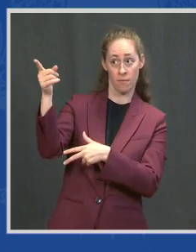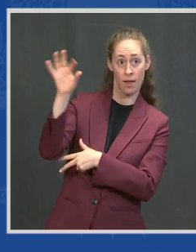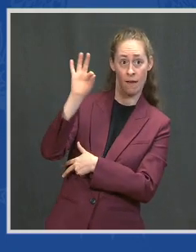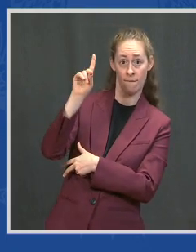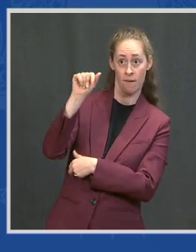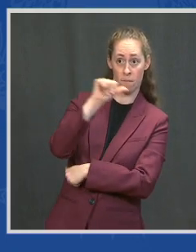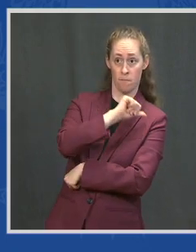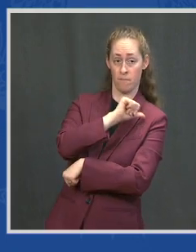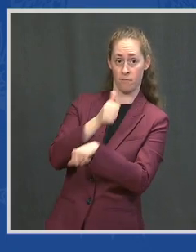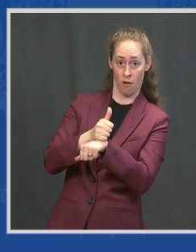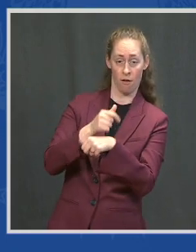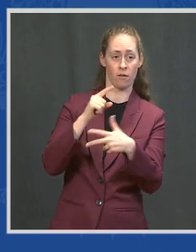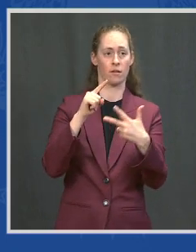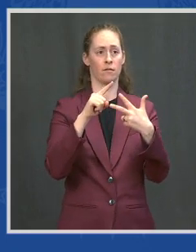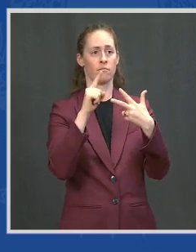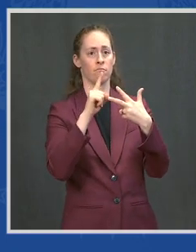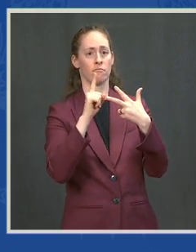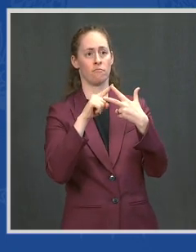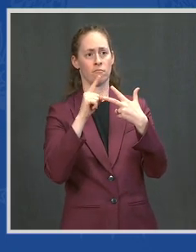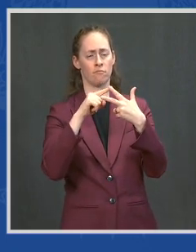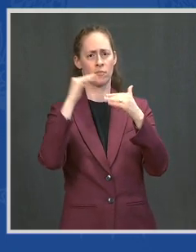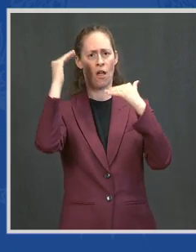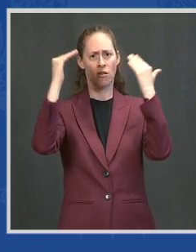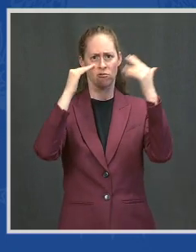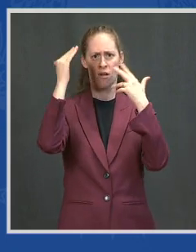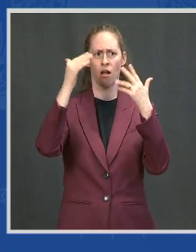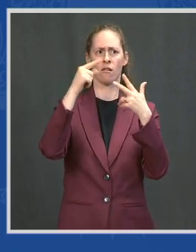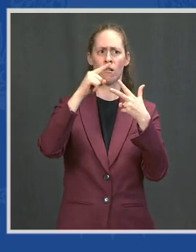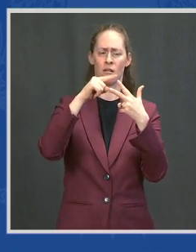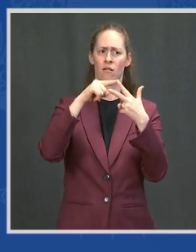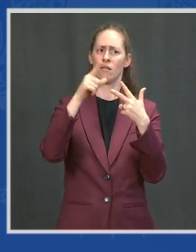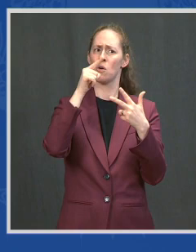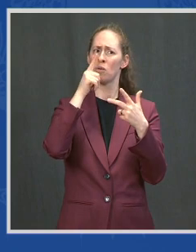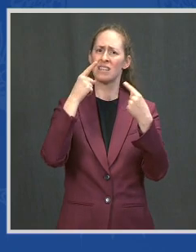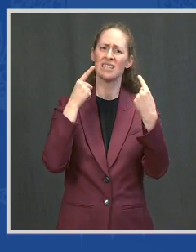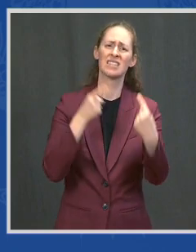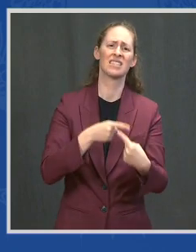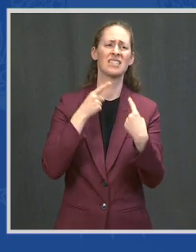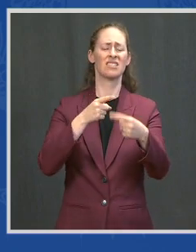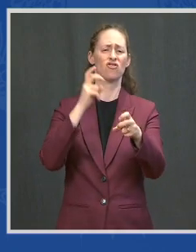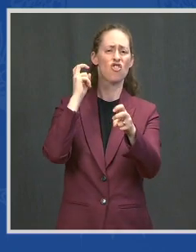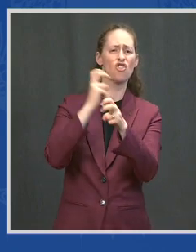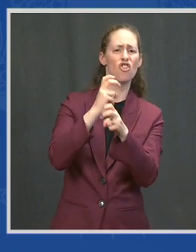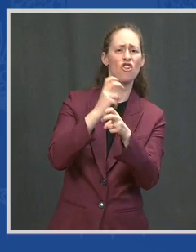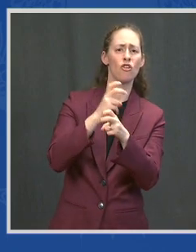2, adults who have had trouble locating a place to get a shot or who just haven't gotten around to it;